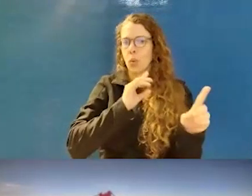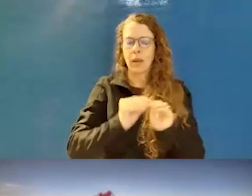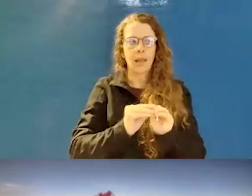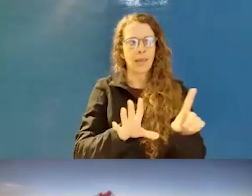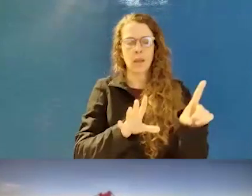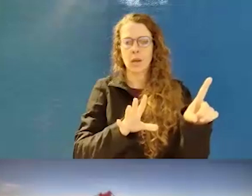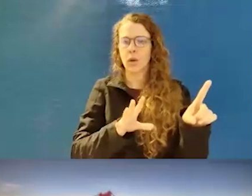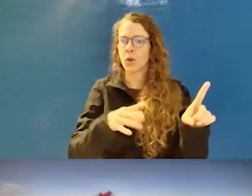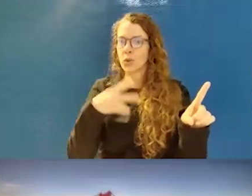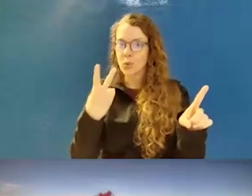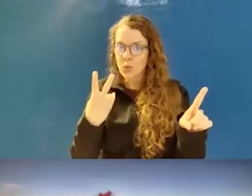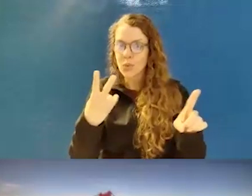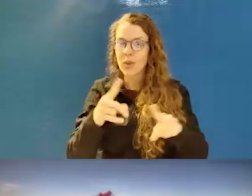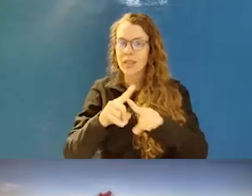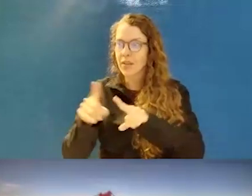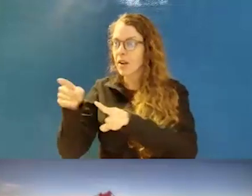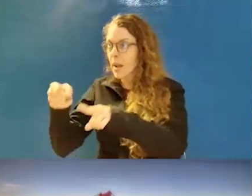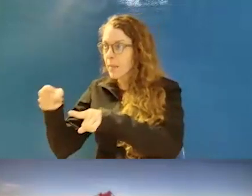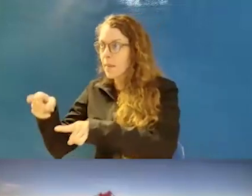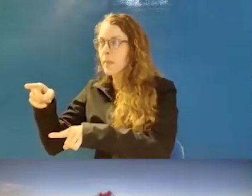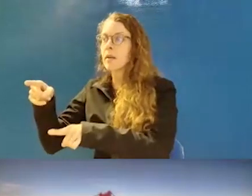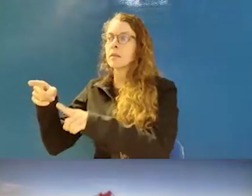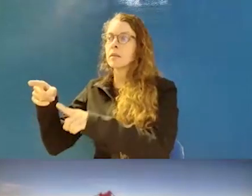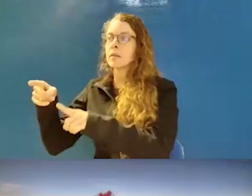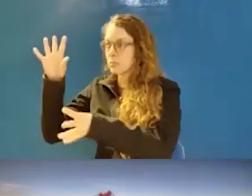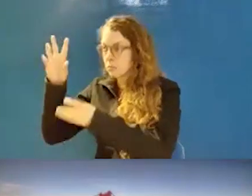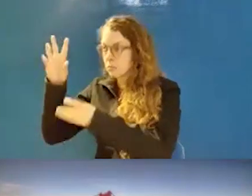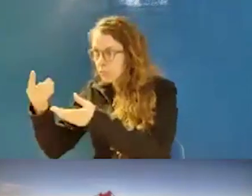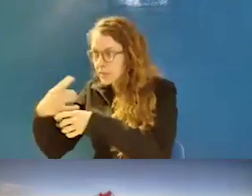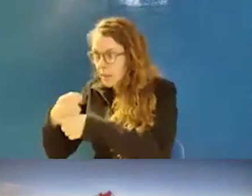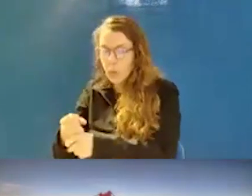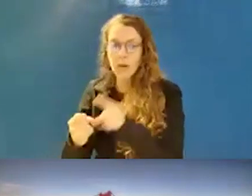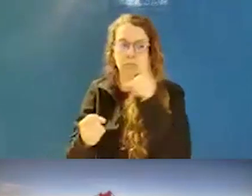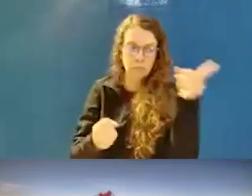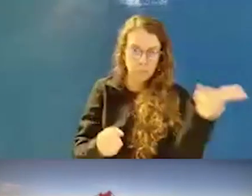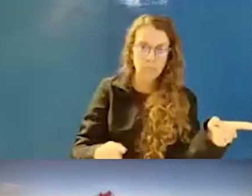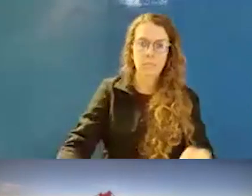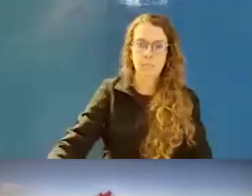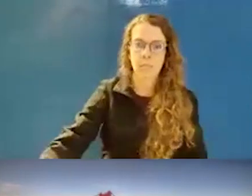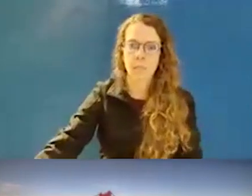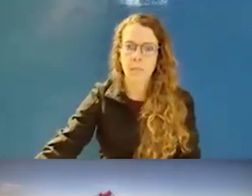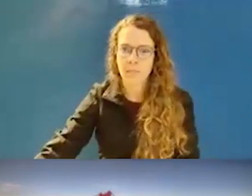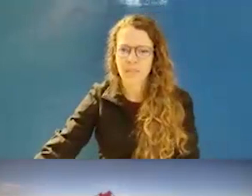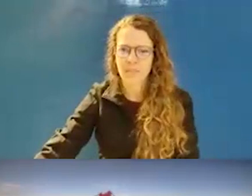Yeah. Two different instances of RSI. And then probably the last thing.